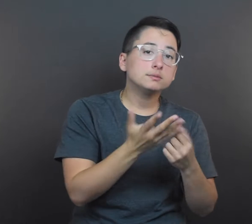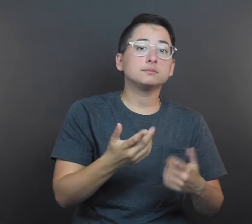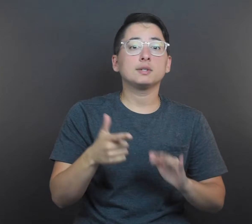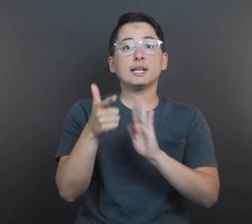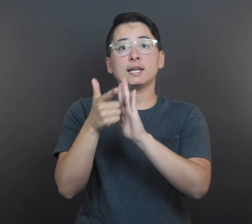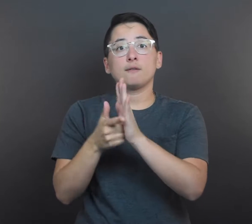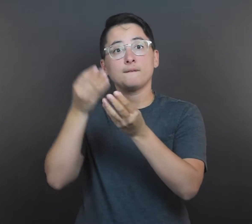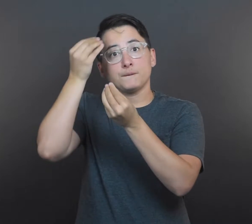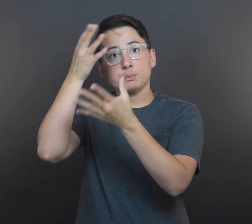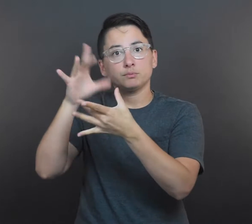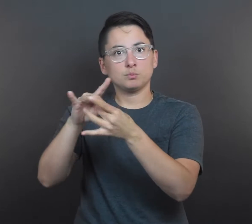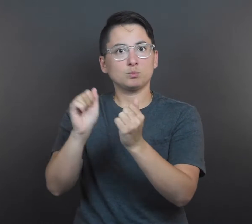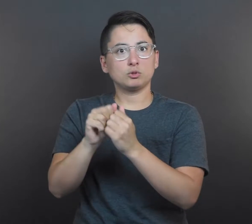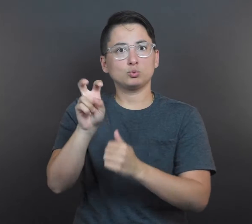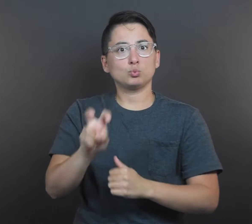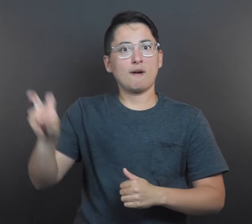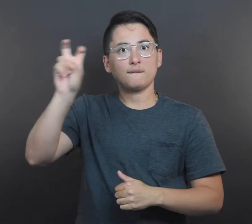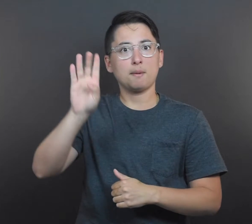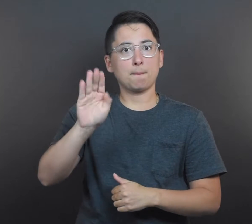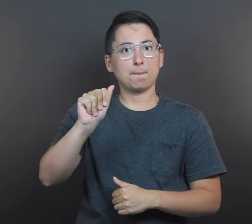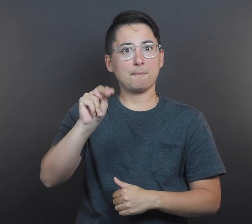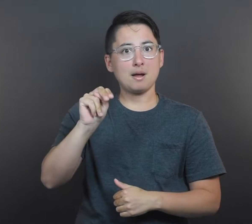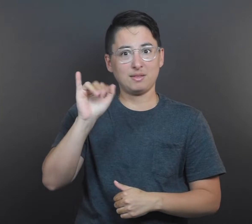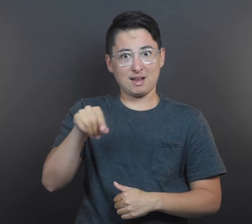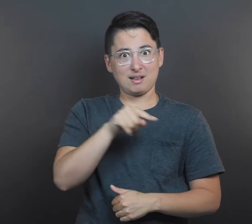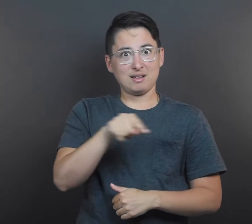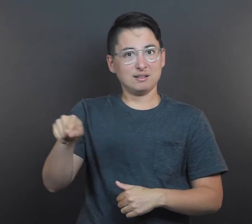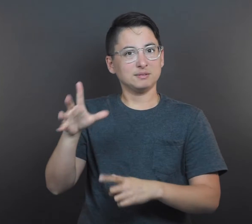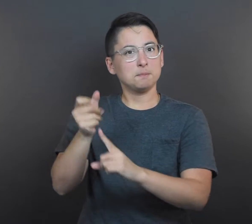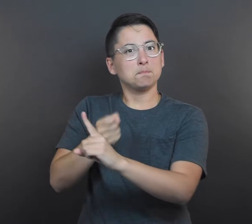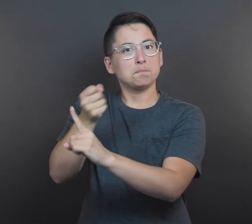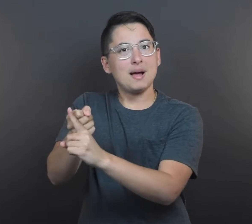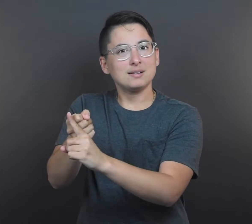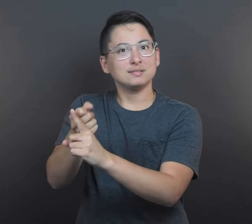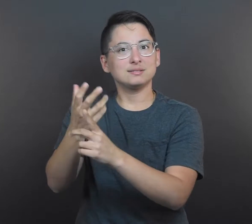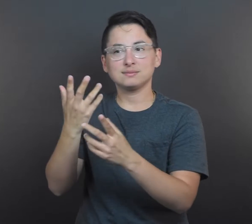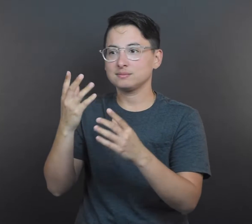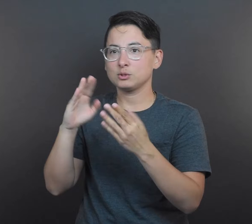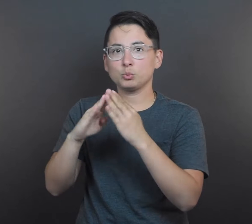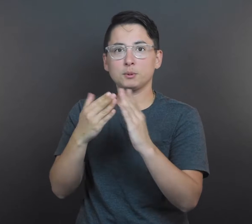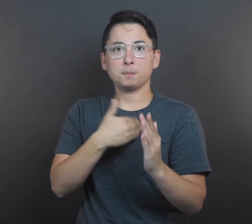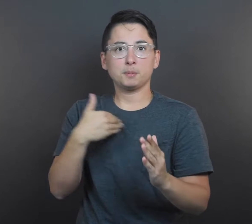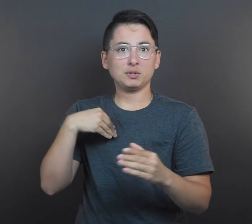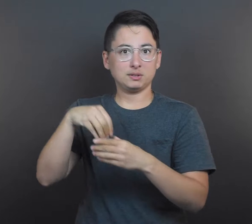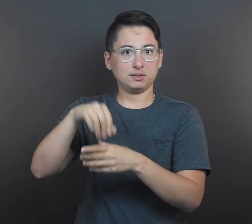about COVID-19 and legal information about the travel ban affecting many community members.